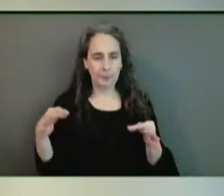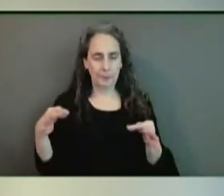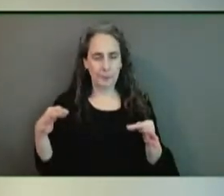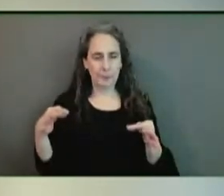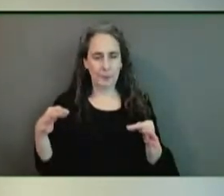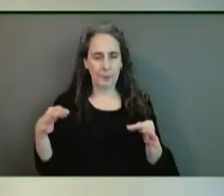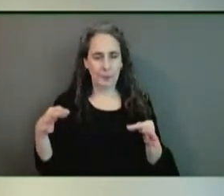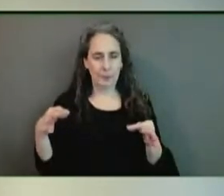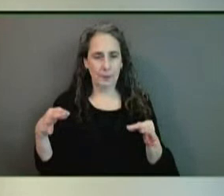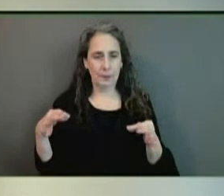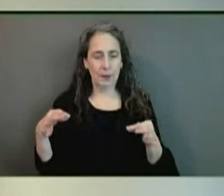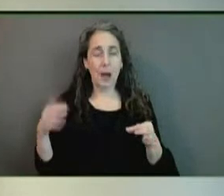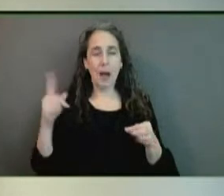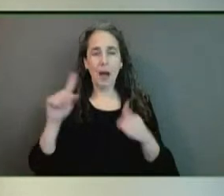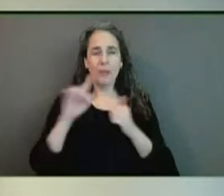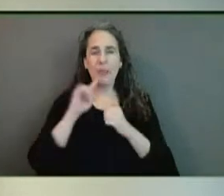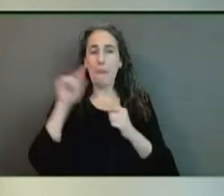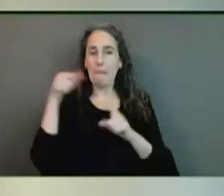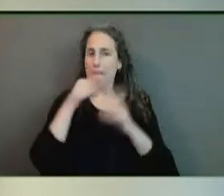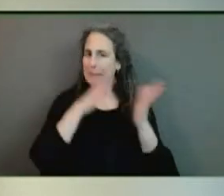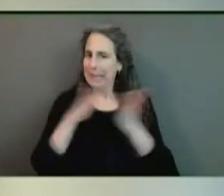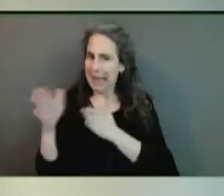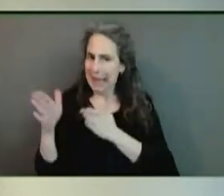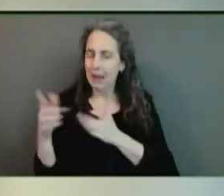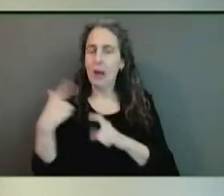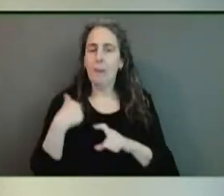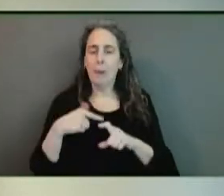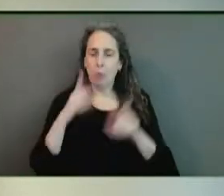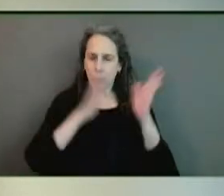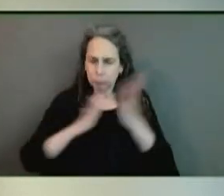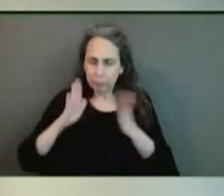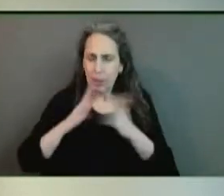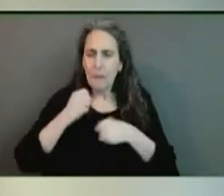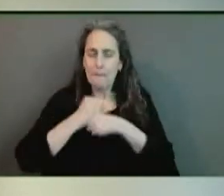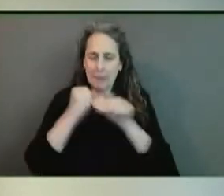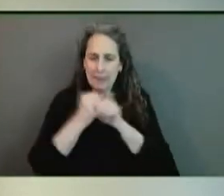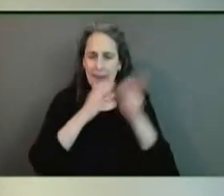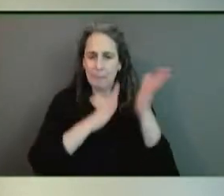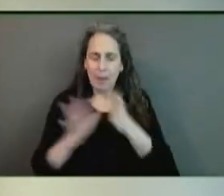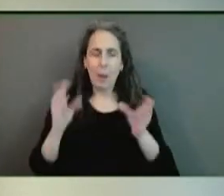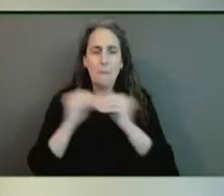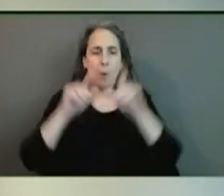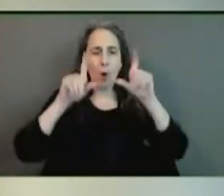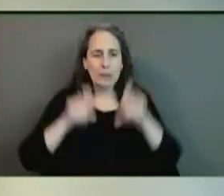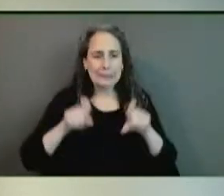so That's to be determined exactly as far as that plan is